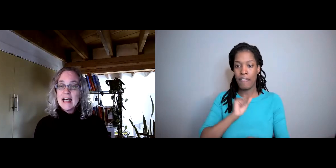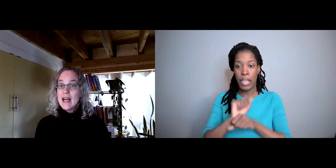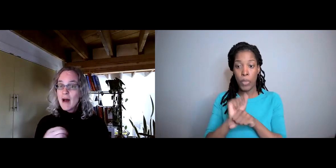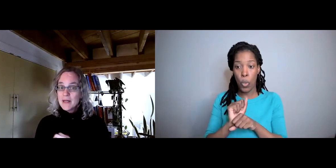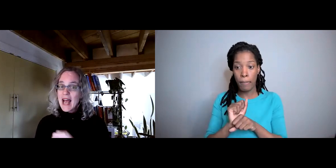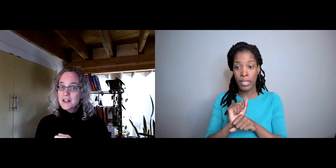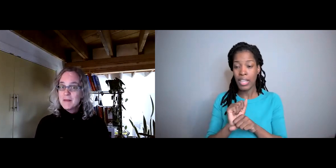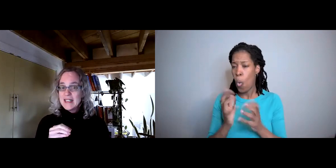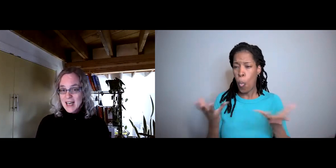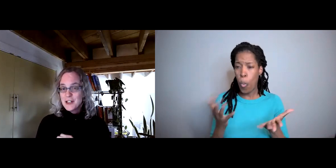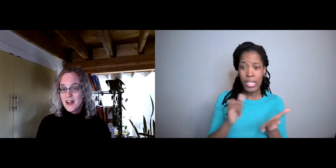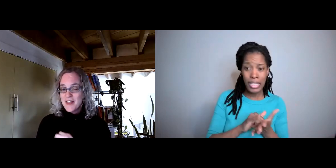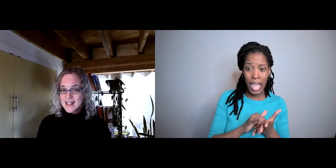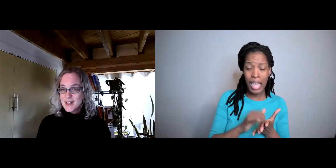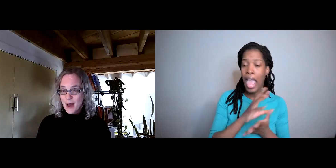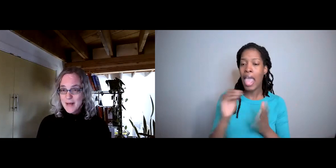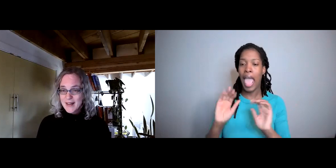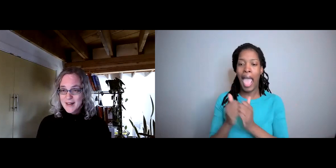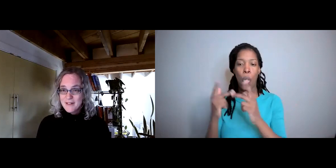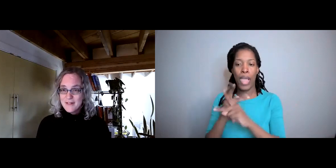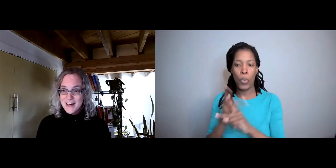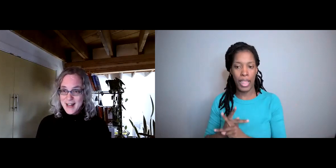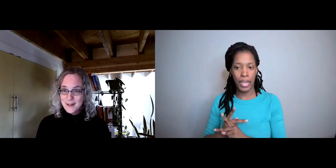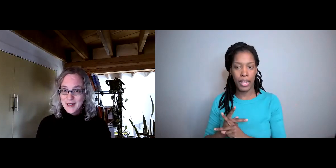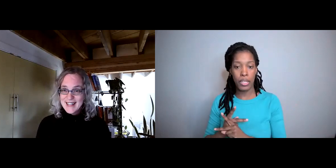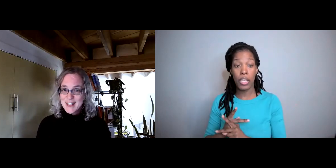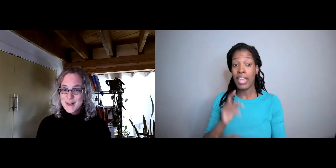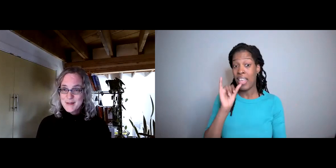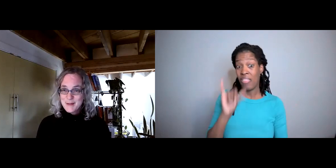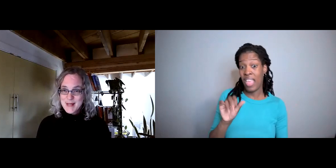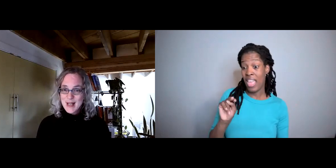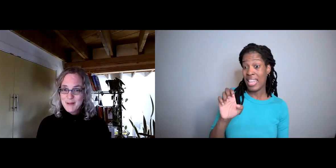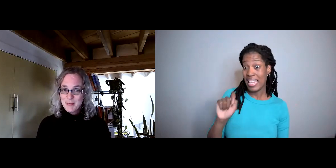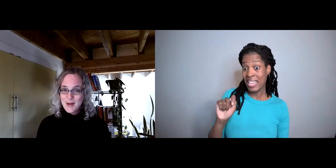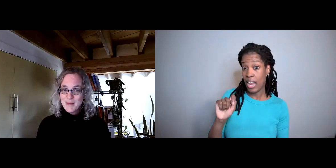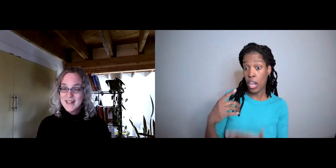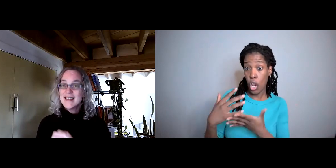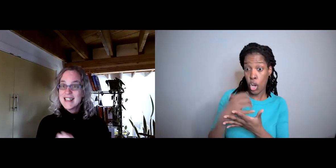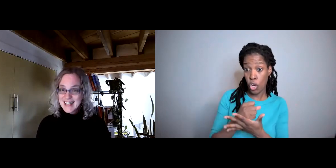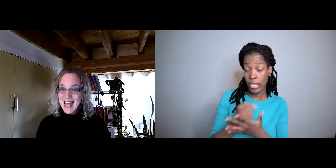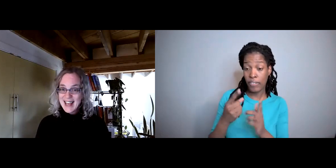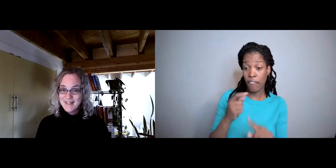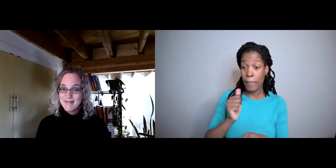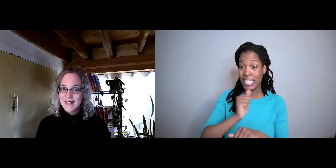Now I'm gonna actually be touching on this topic of net earnings from self-employment today.